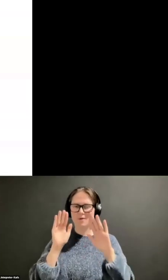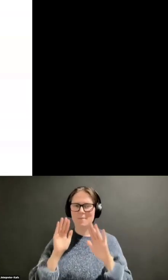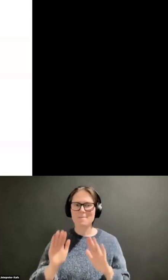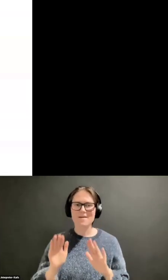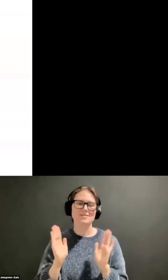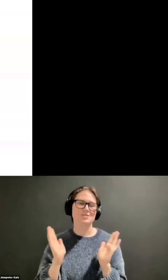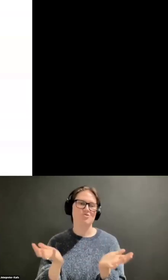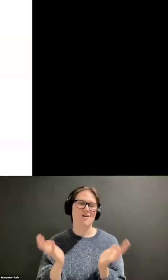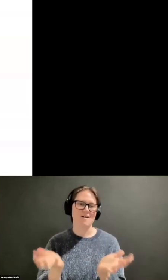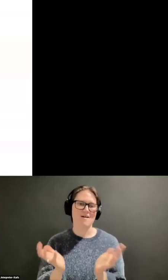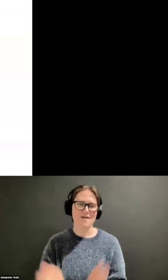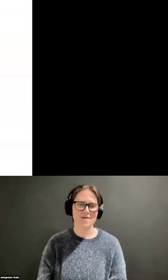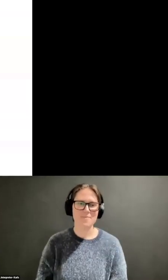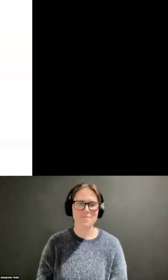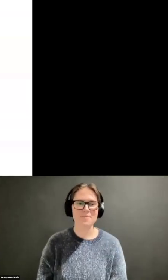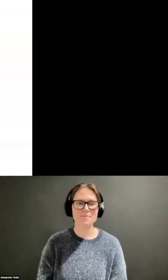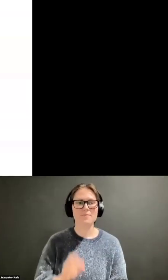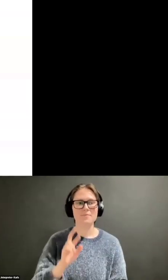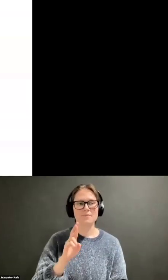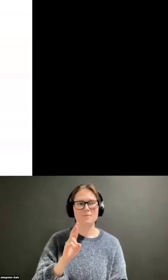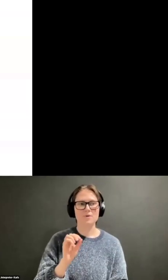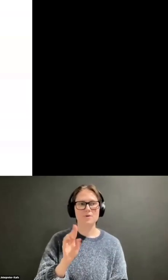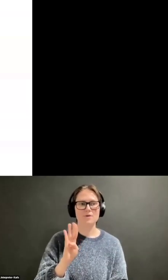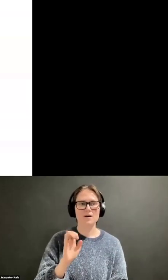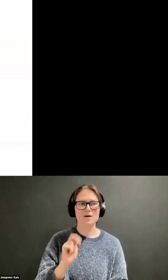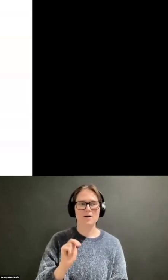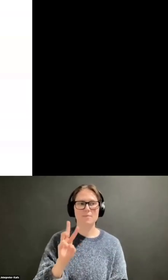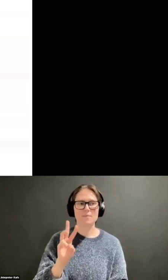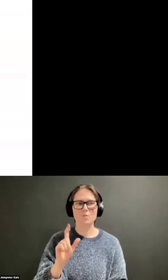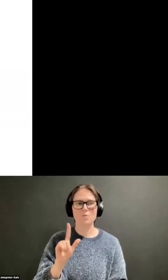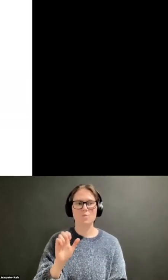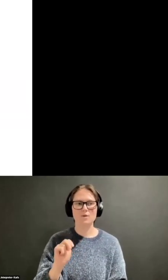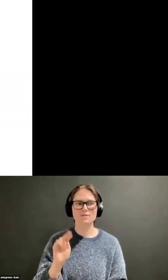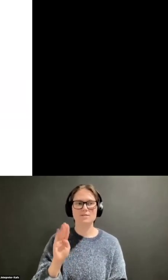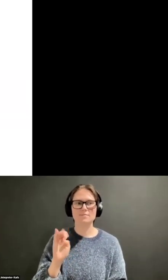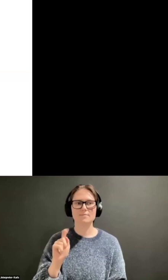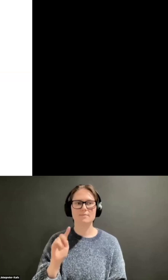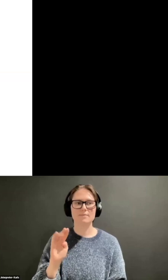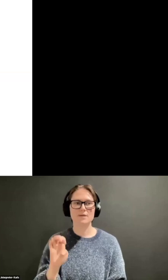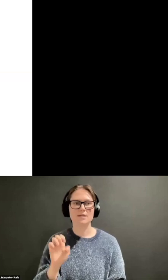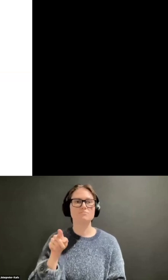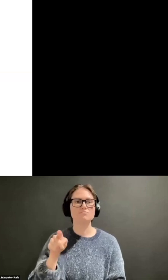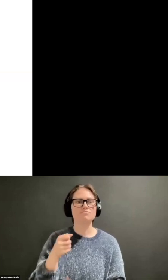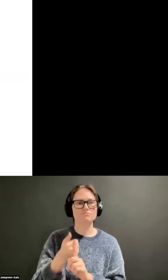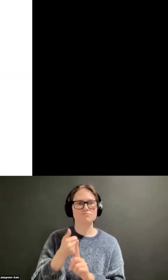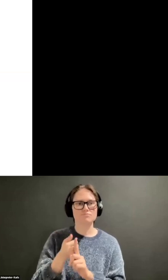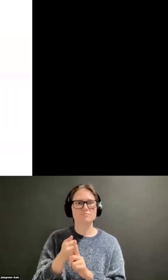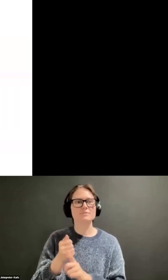Robin Wilson-Beattie is a speaker, writer, and advocate for disability and sexuality.